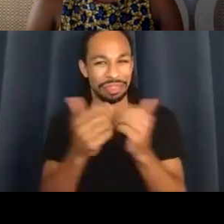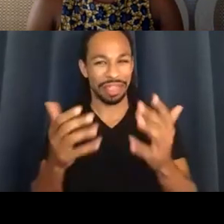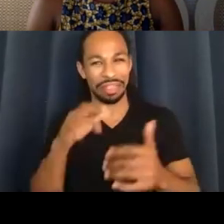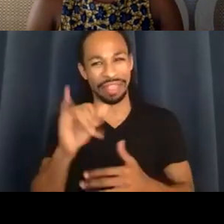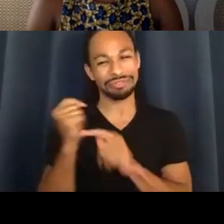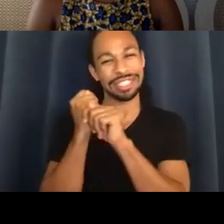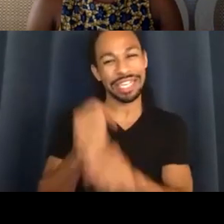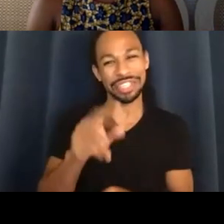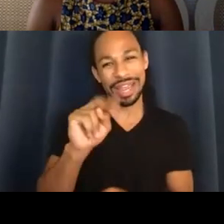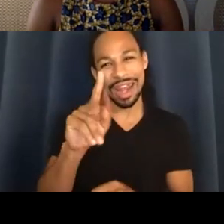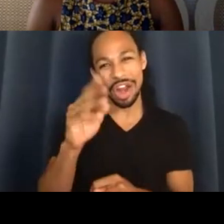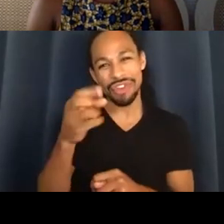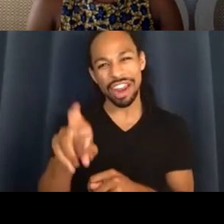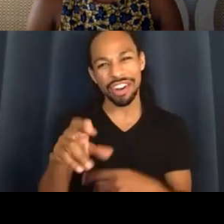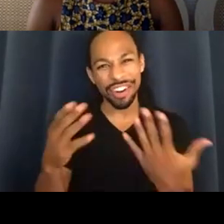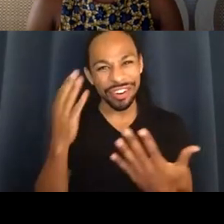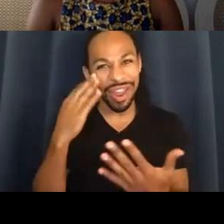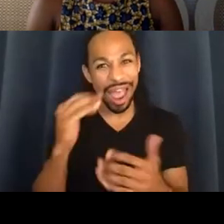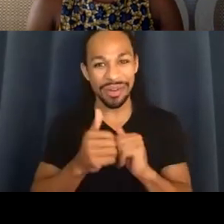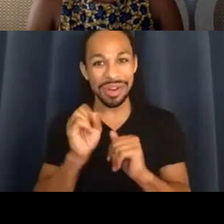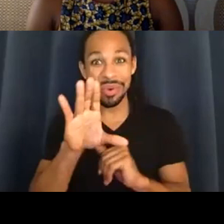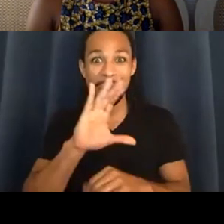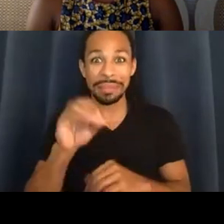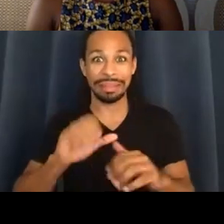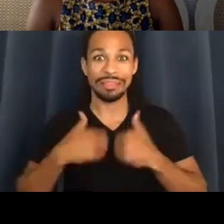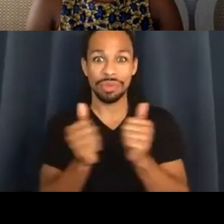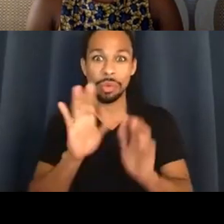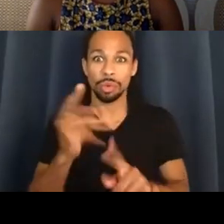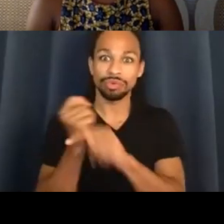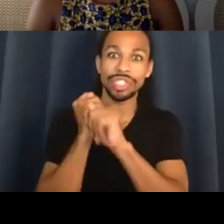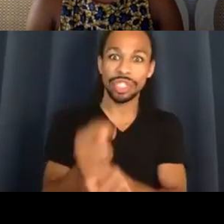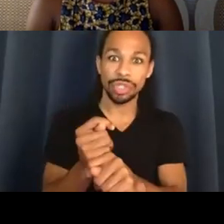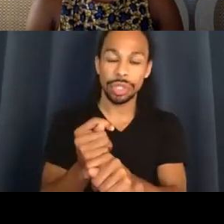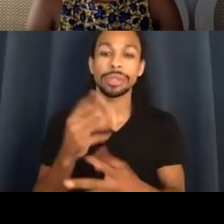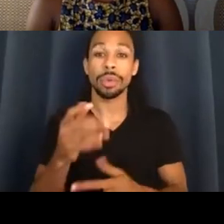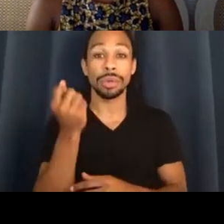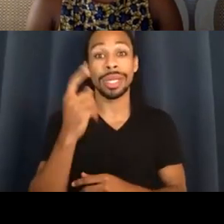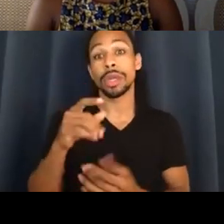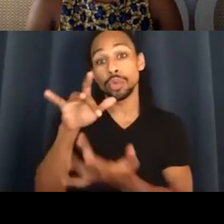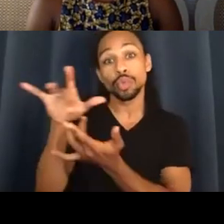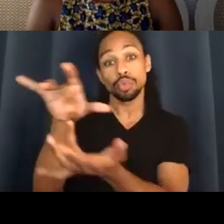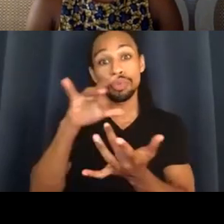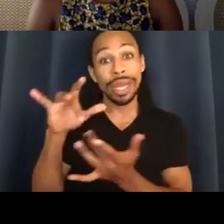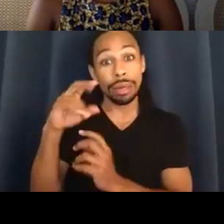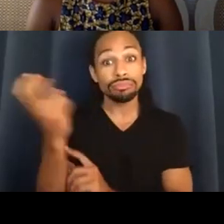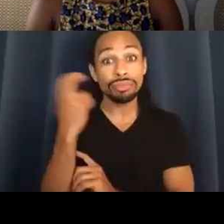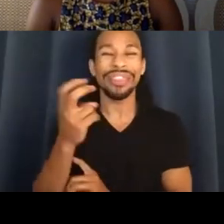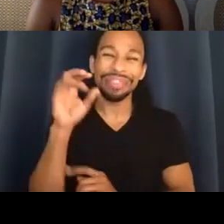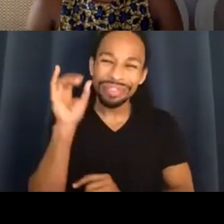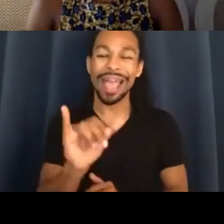"Touring is a closed network of privileged relationships." It's like, oh, wow. Wrote